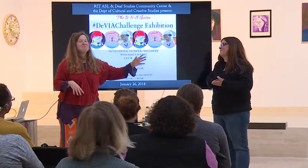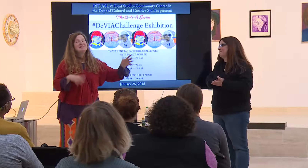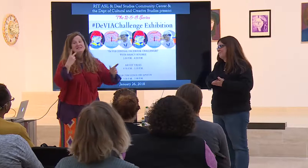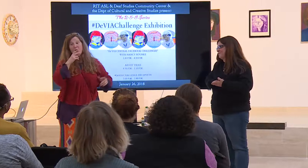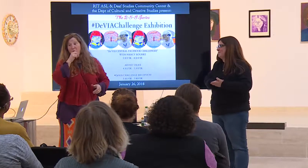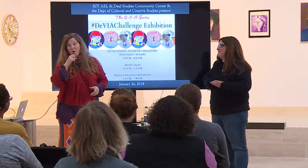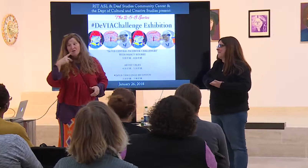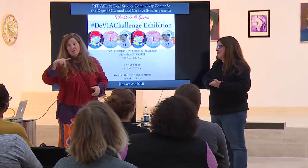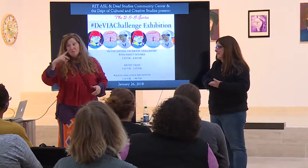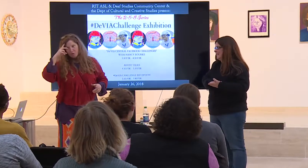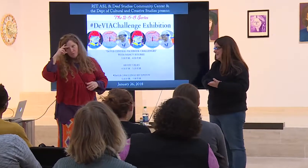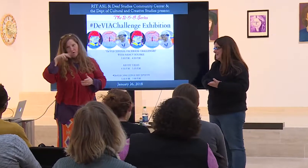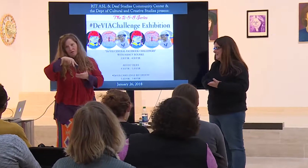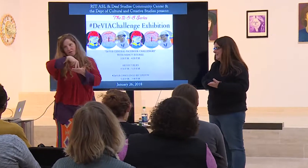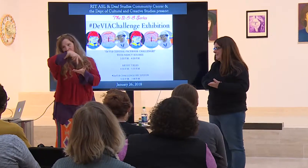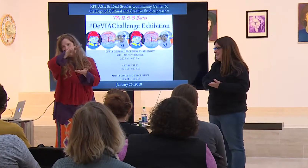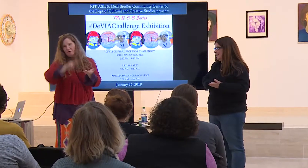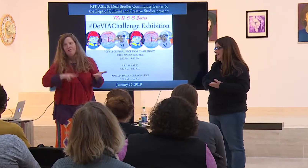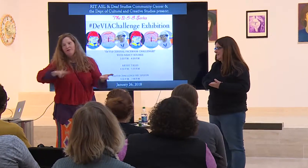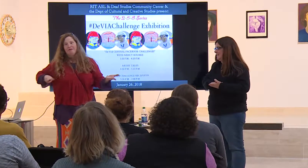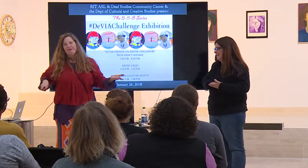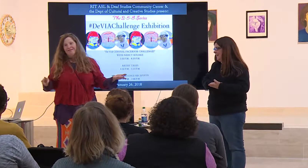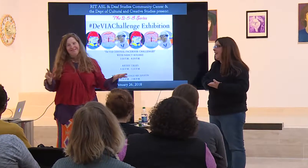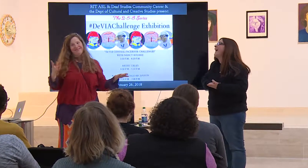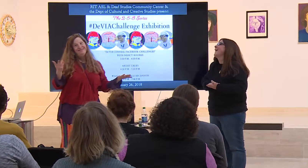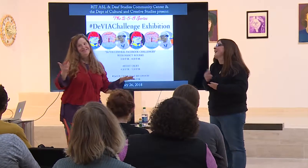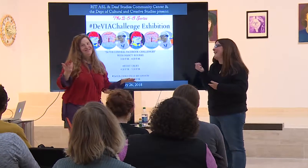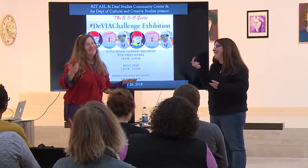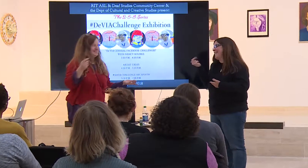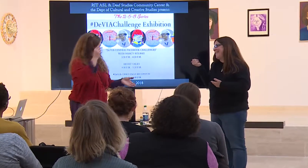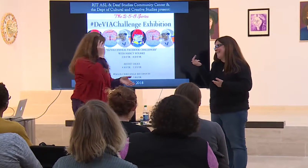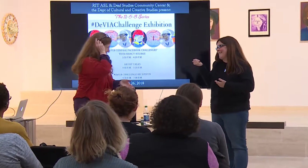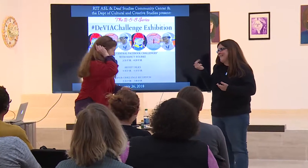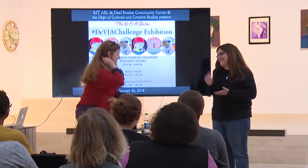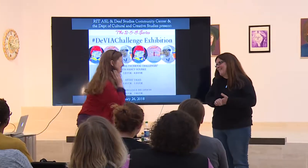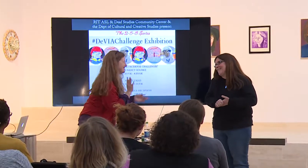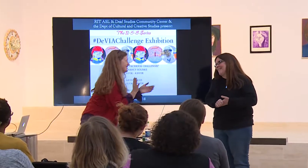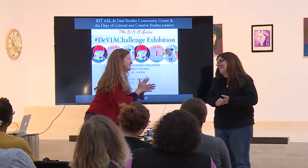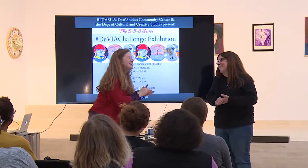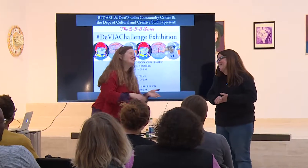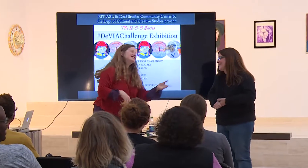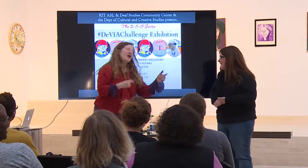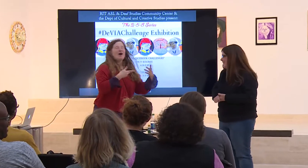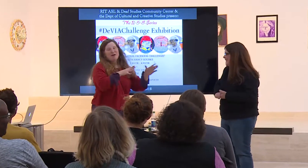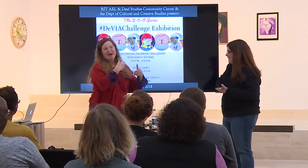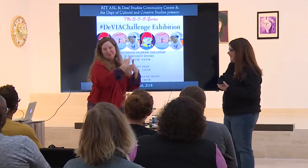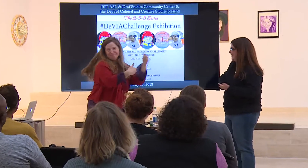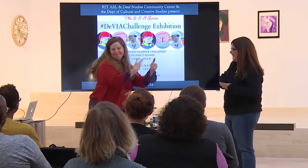but--which is not always the case. It's just really her trademark. Ha ha!